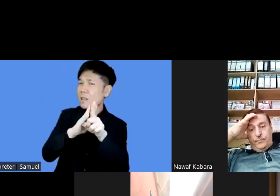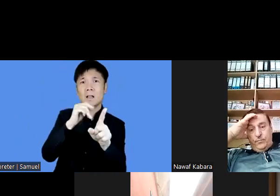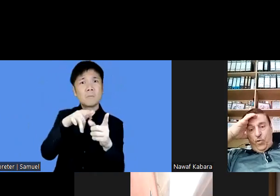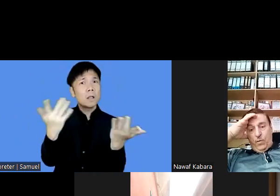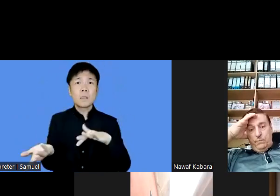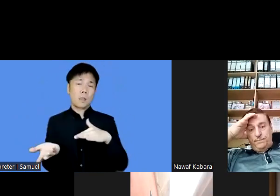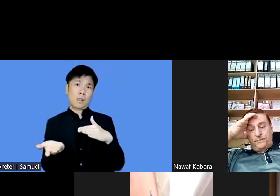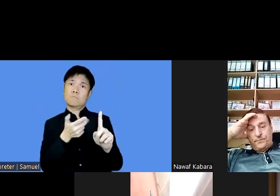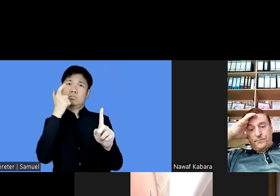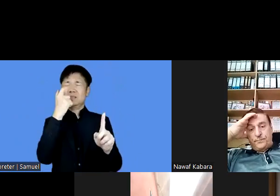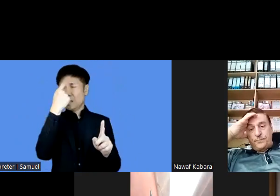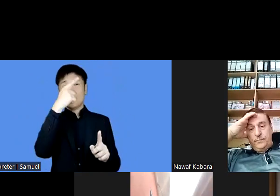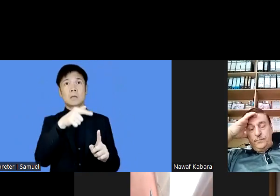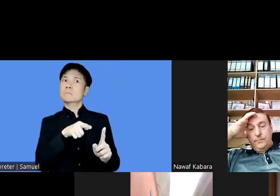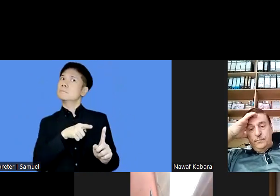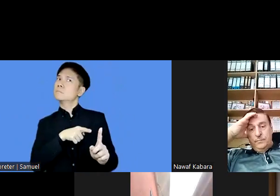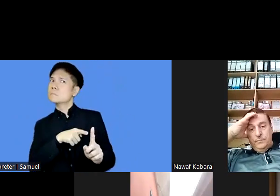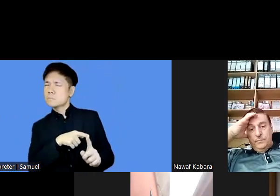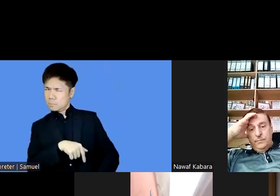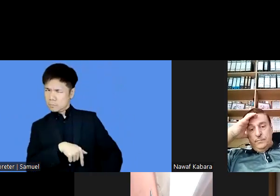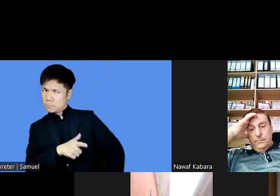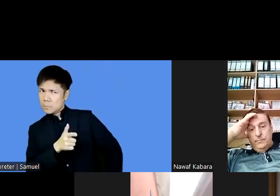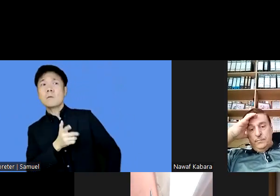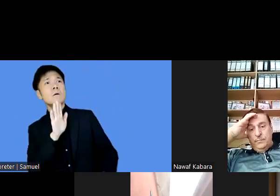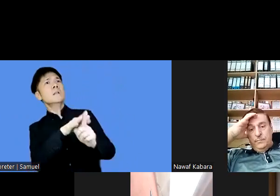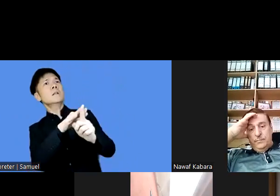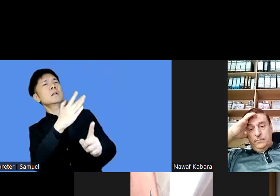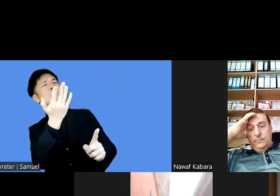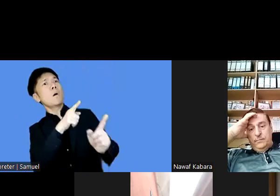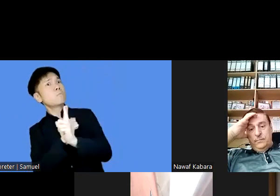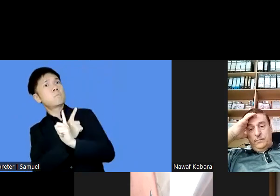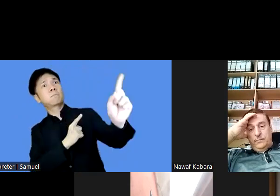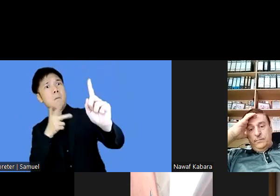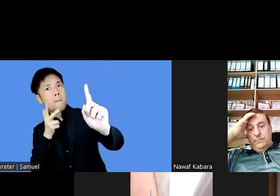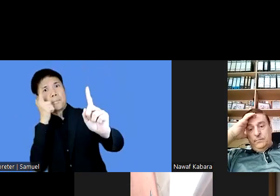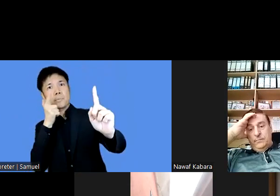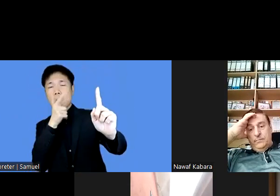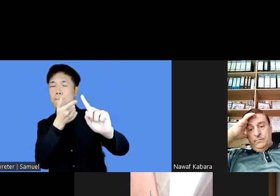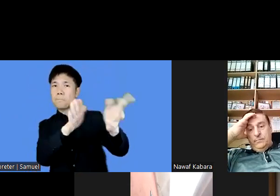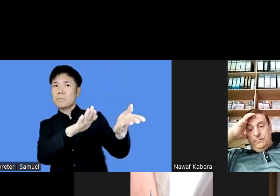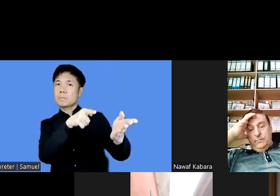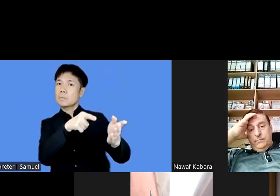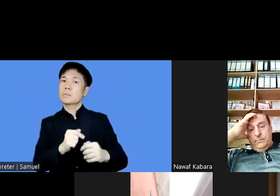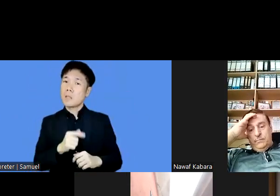flee or do something wrong, according to the rules that the military they had.